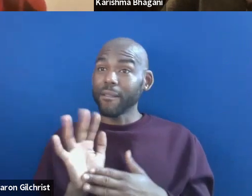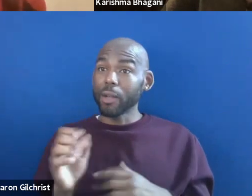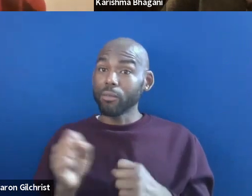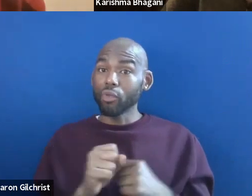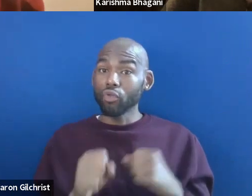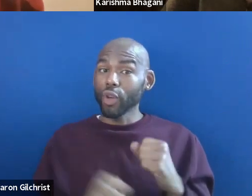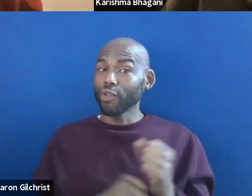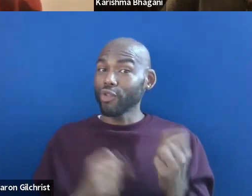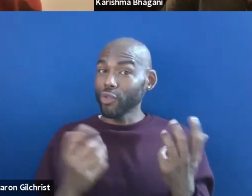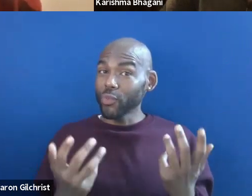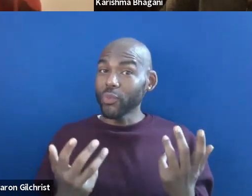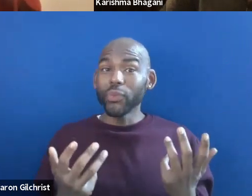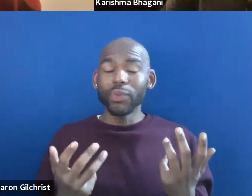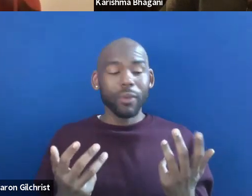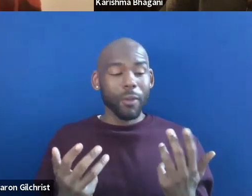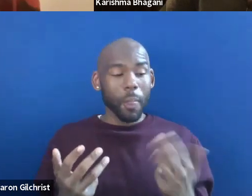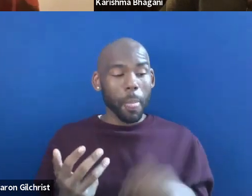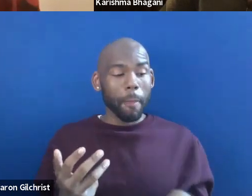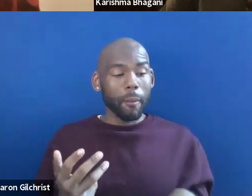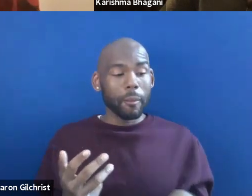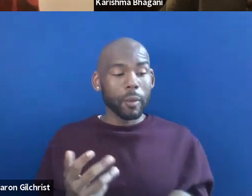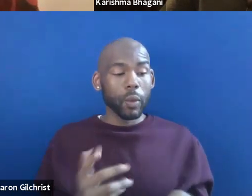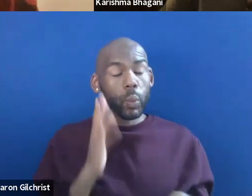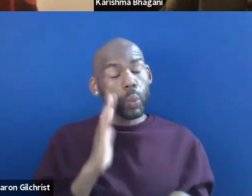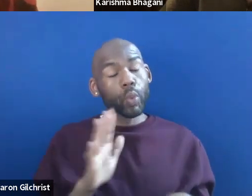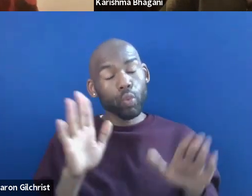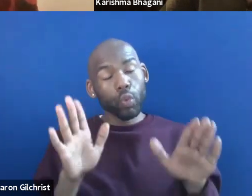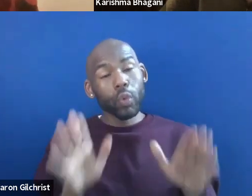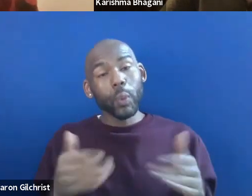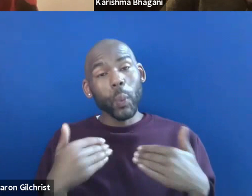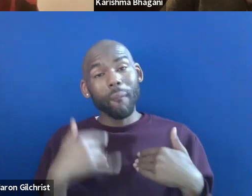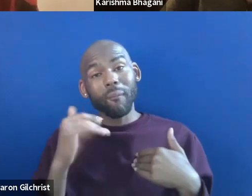So it was great to have that support and really ask